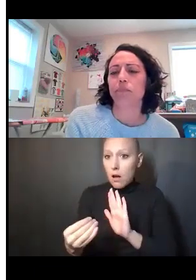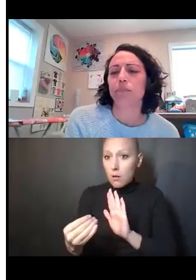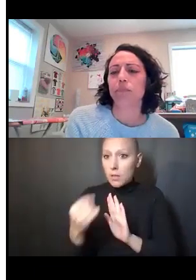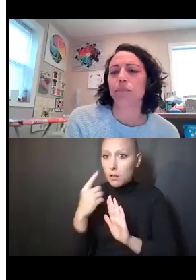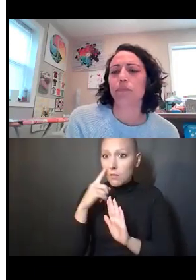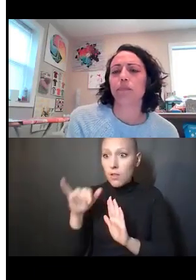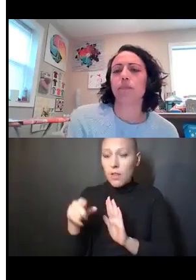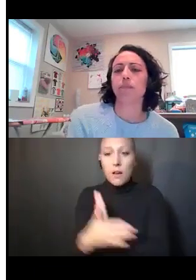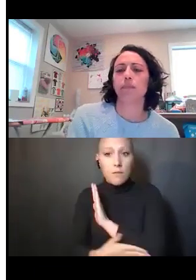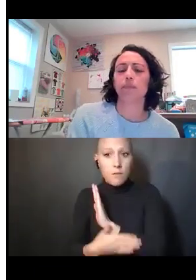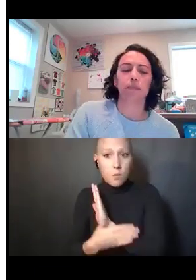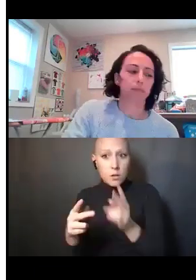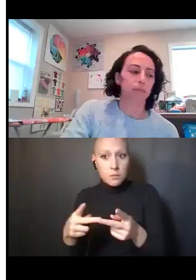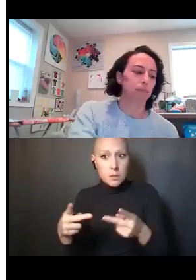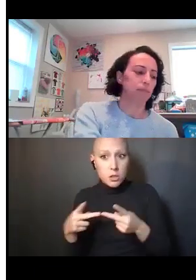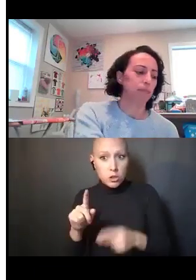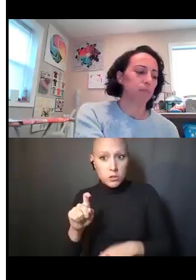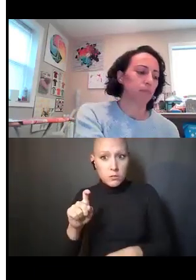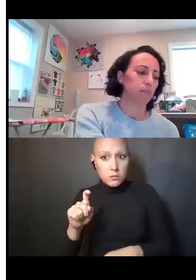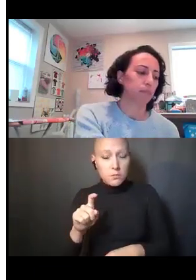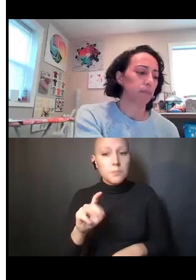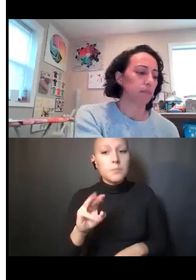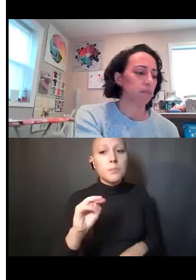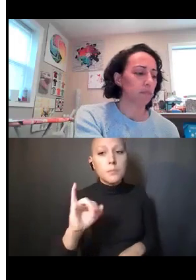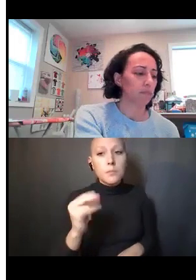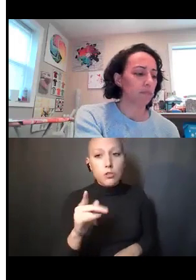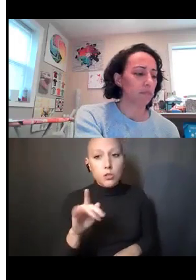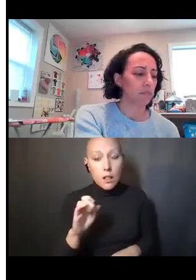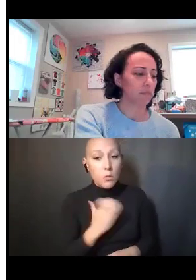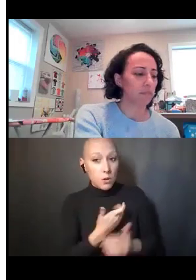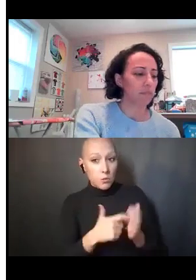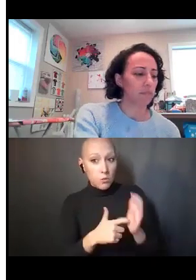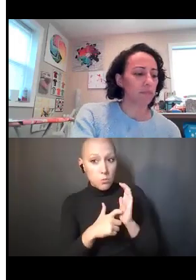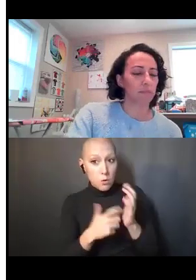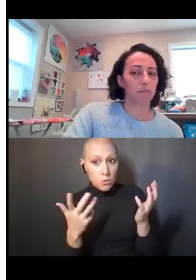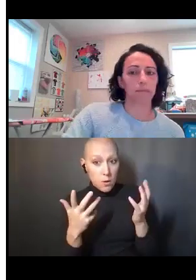Michelle Bulls: What we require is if there is a foreign talent program